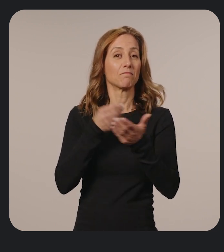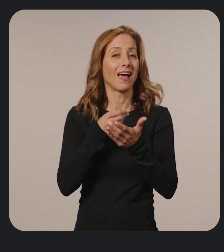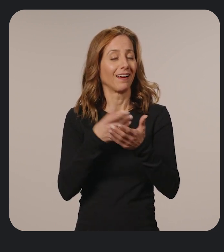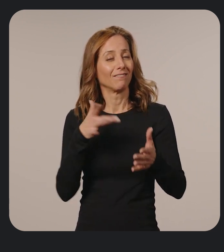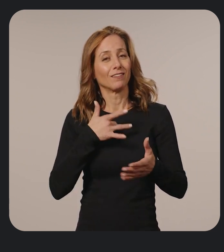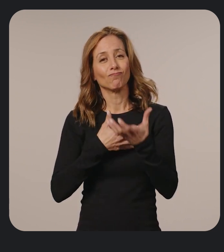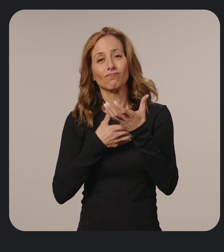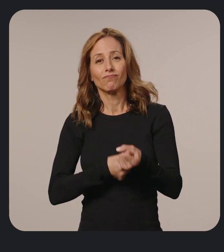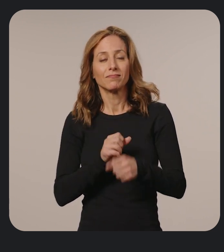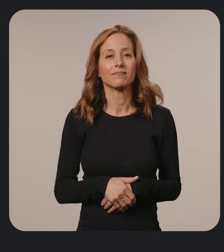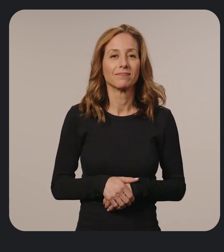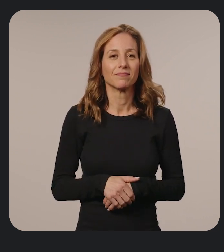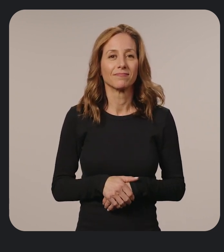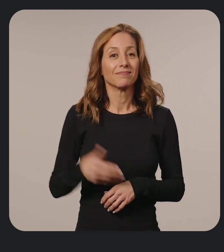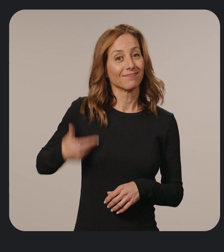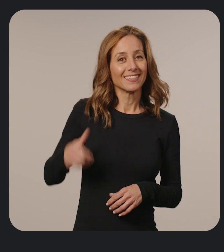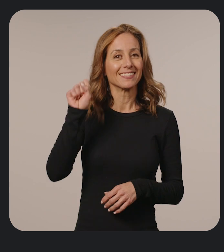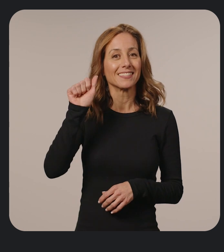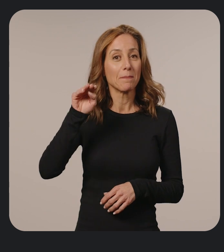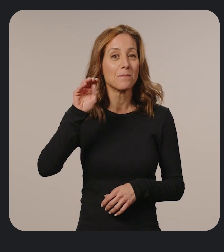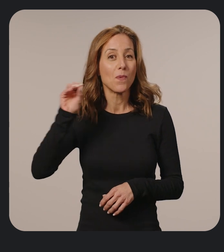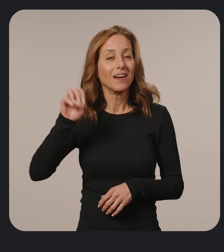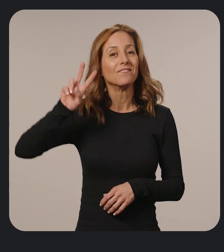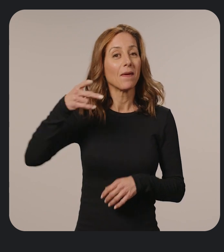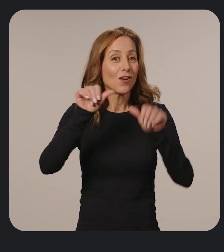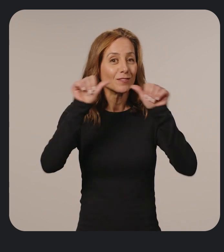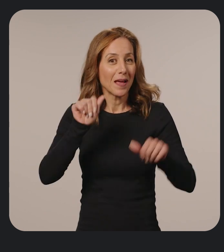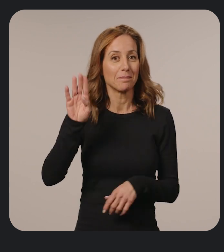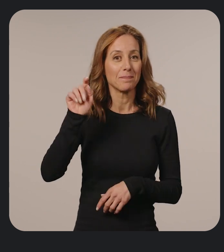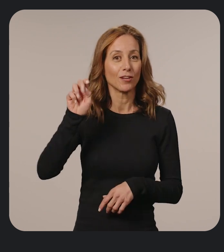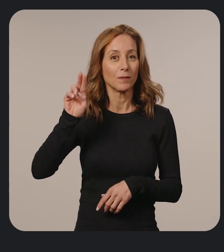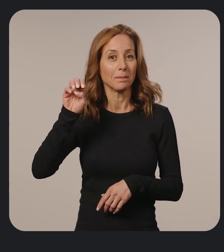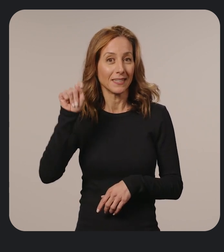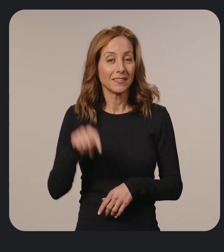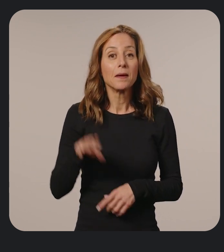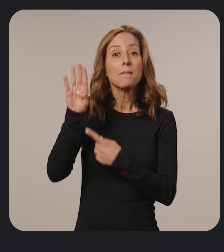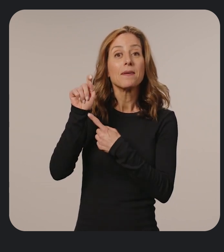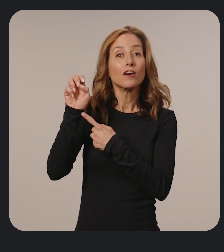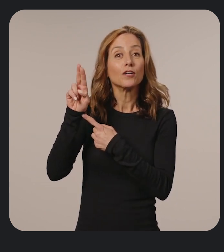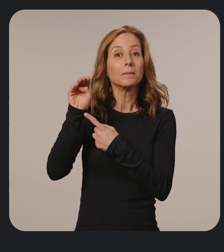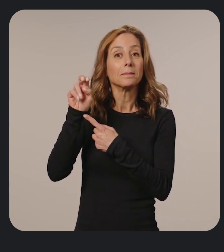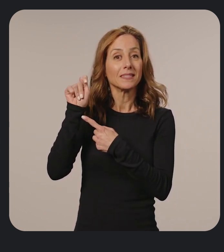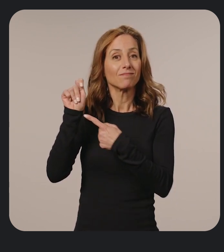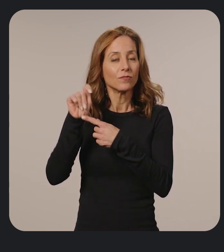to invest and save their money with confidence. I'm Sam Moore, VP of Architecture at Betterment.